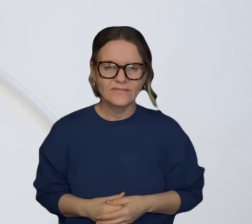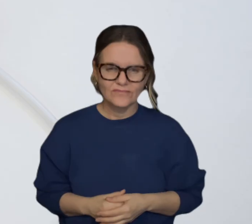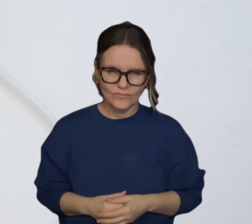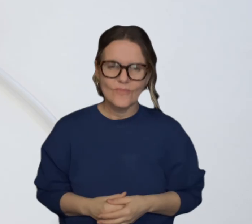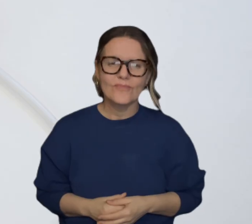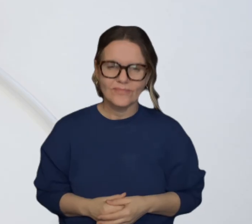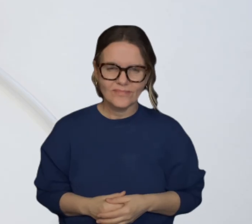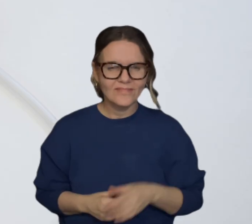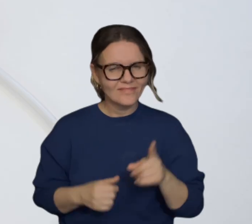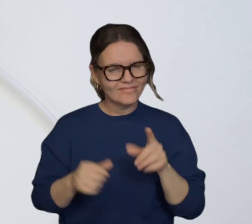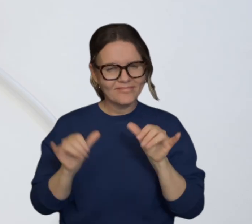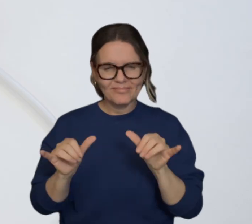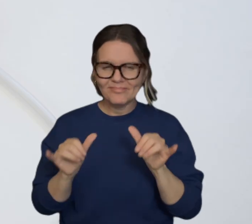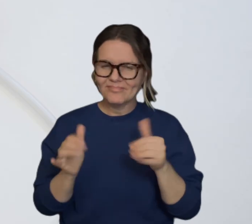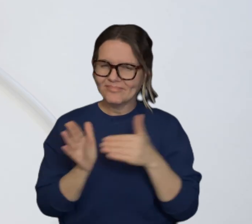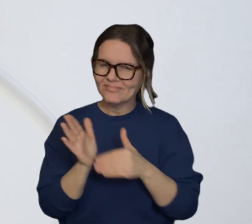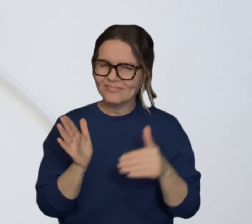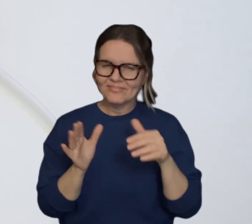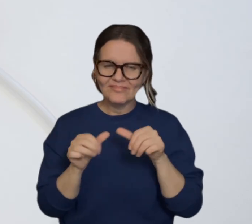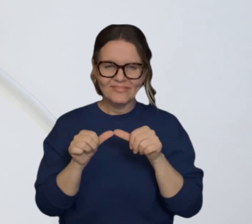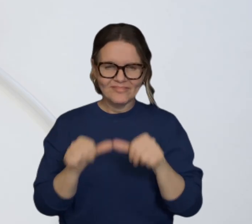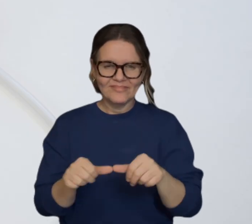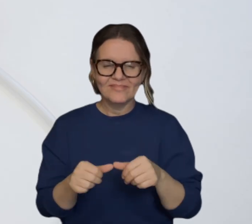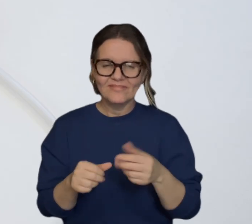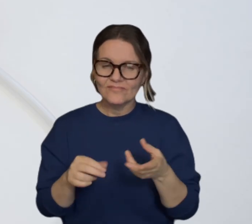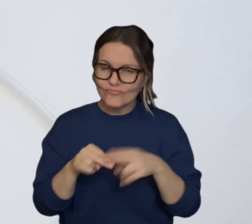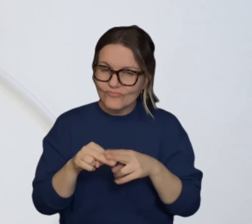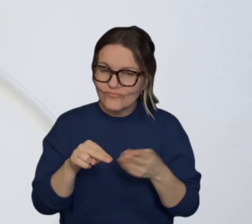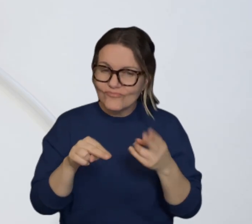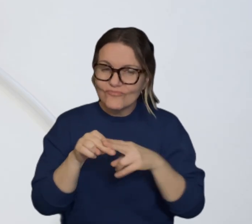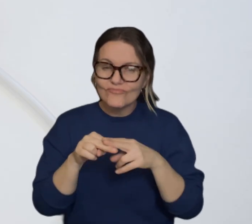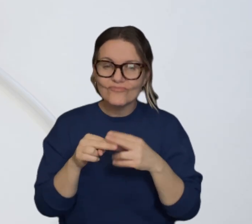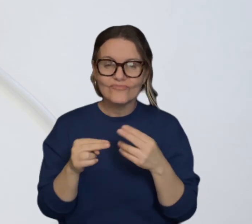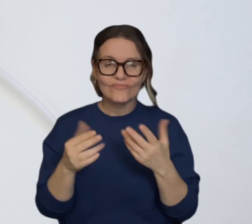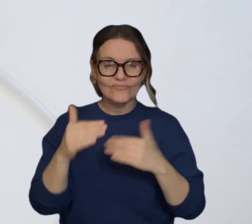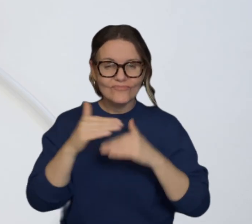in expression mode you're going to repeat the same process that you used in stimulation mode